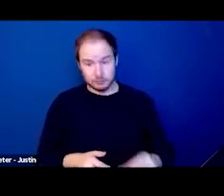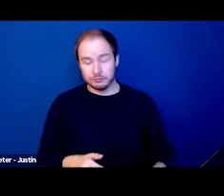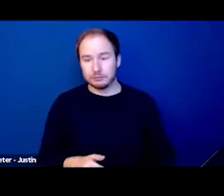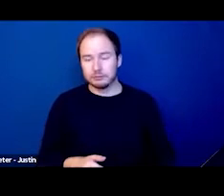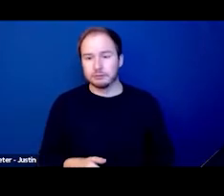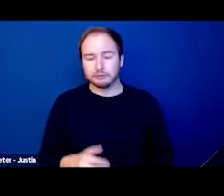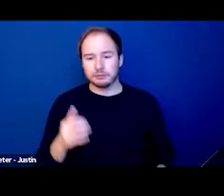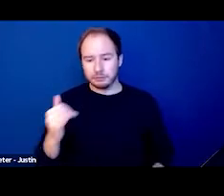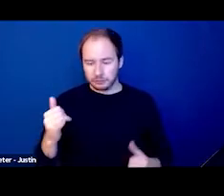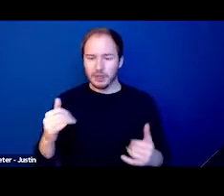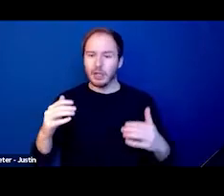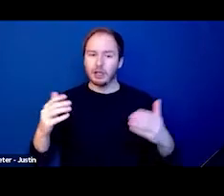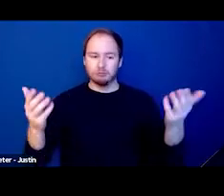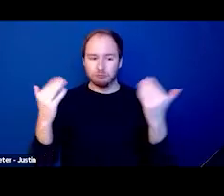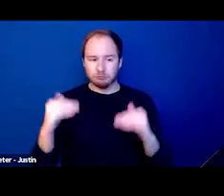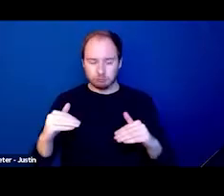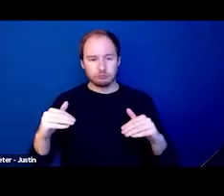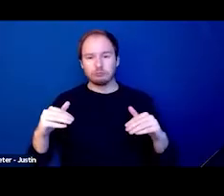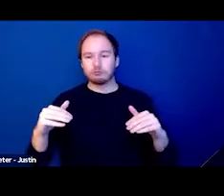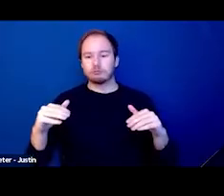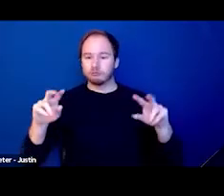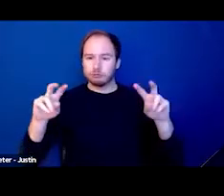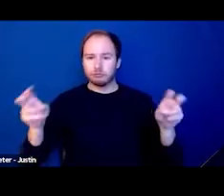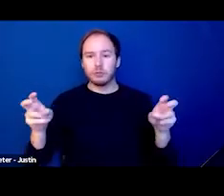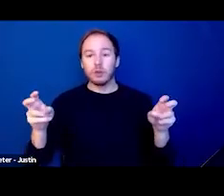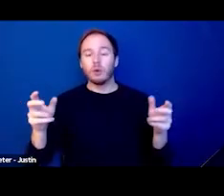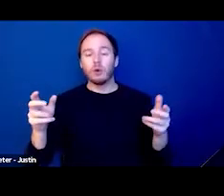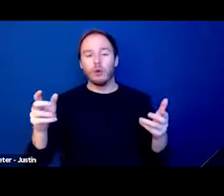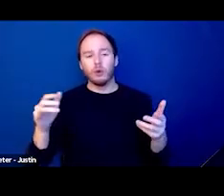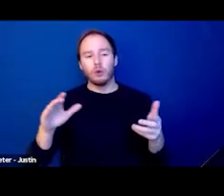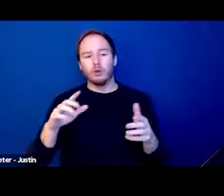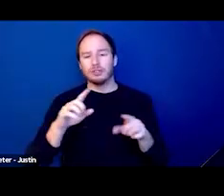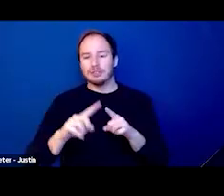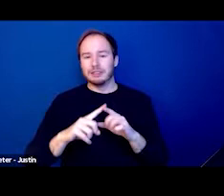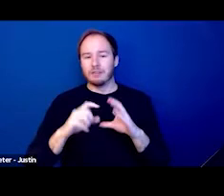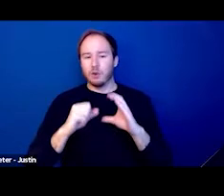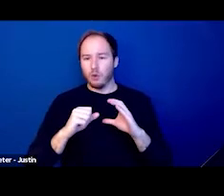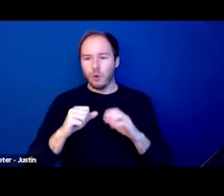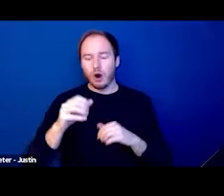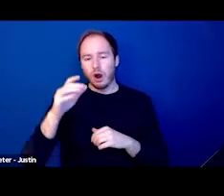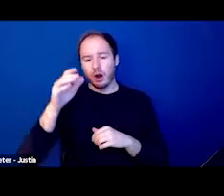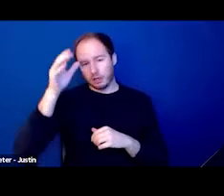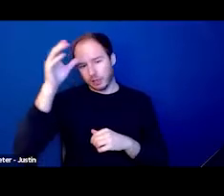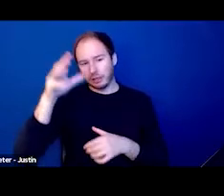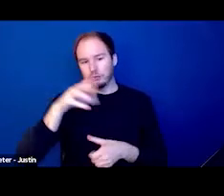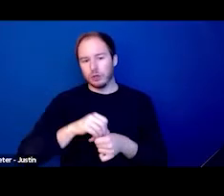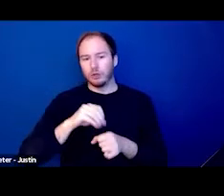on the main topic of today with a brief overview of core concepts in homelessness response. Next slide.